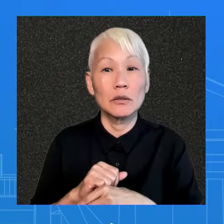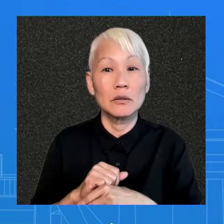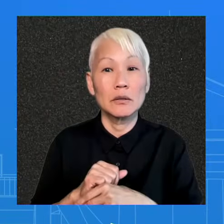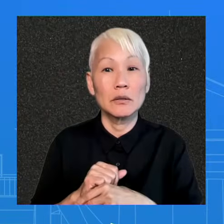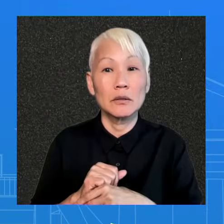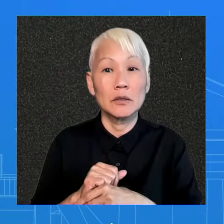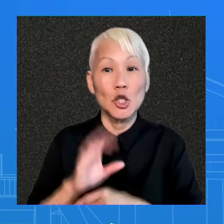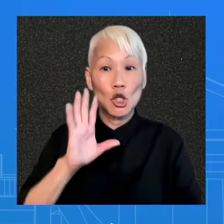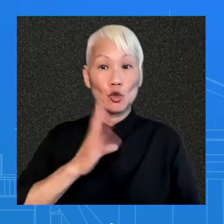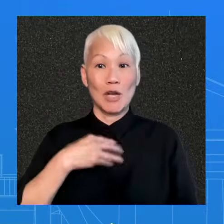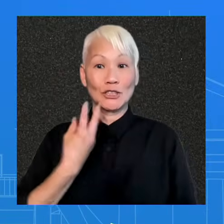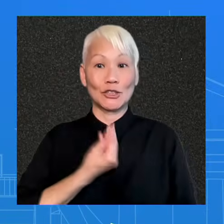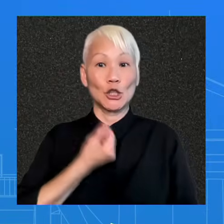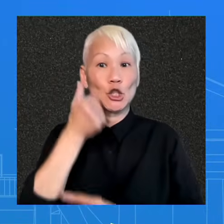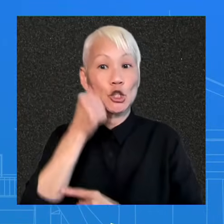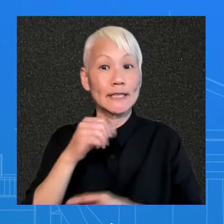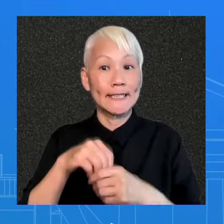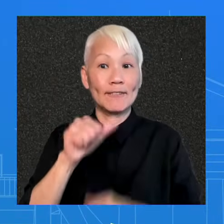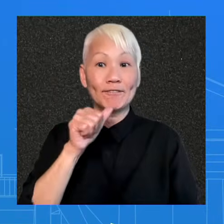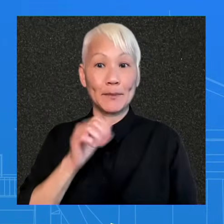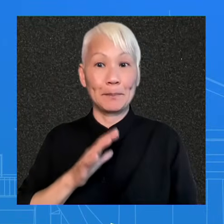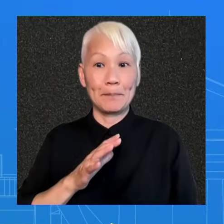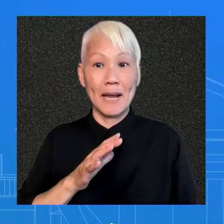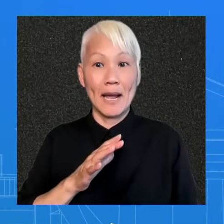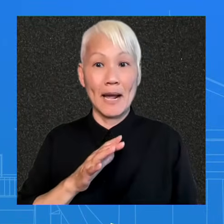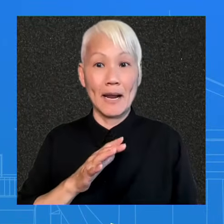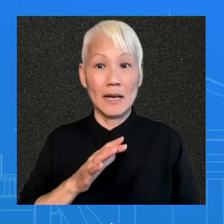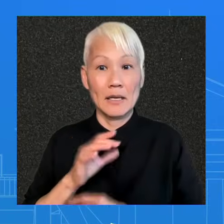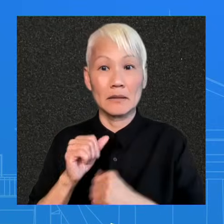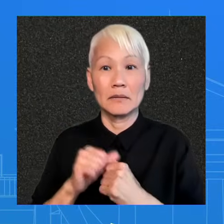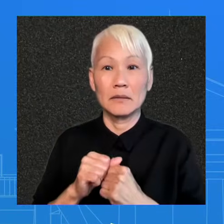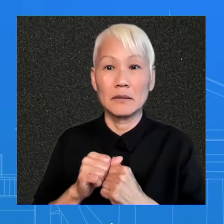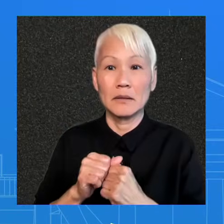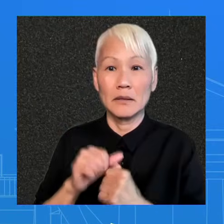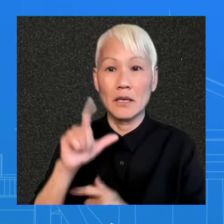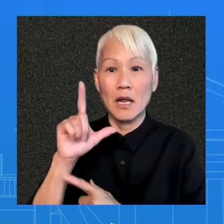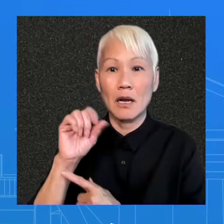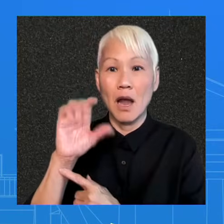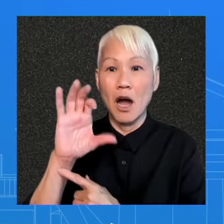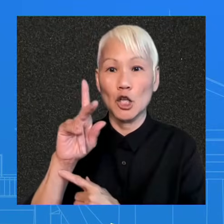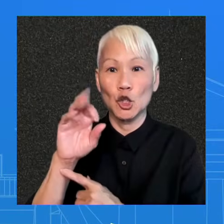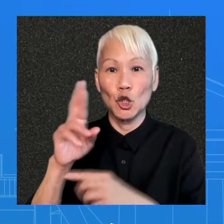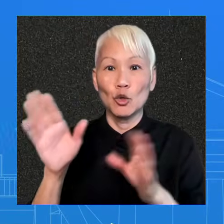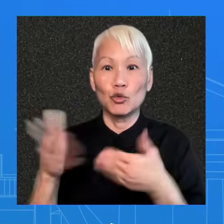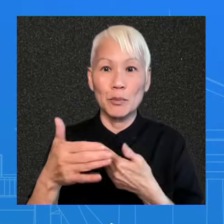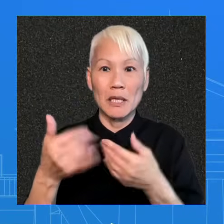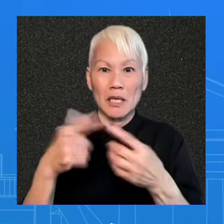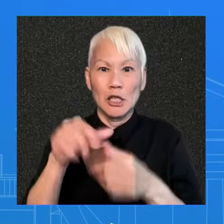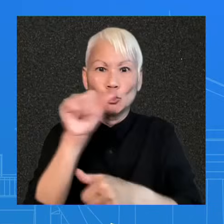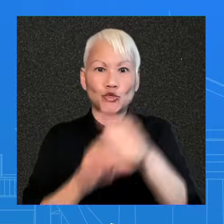is driving up suicidal thoughts among teenage girls. I'm wondering if you have any comment on that. Ms. Jean-Pierre: So, look,